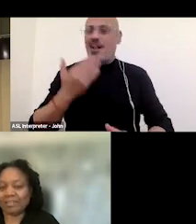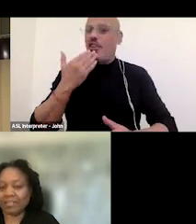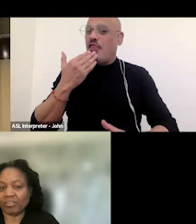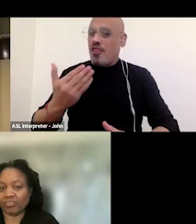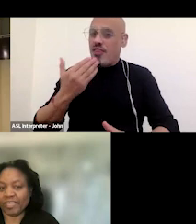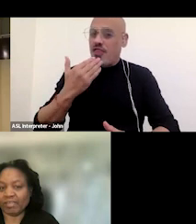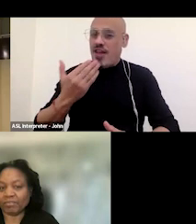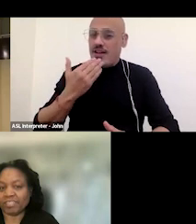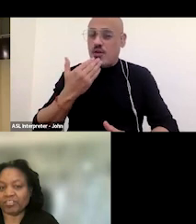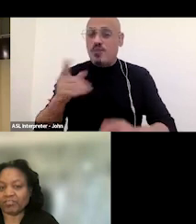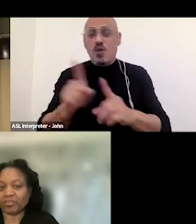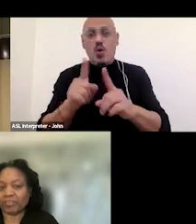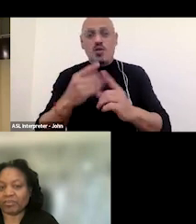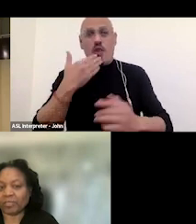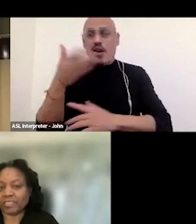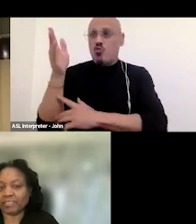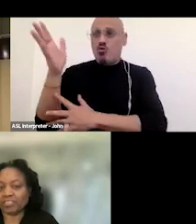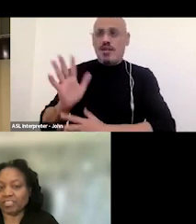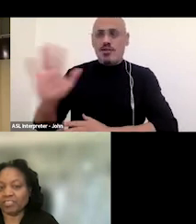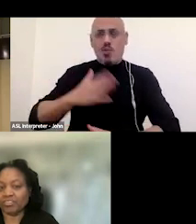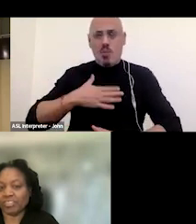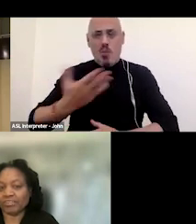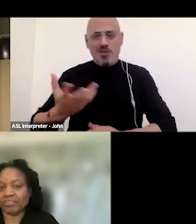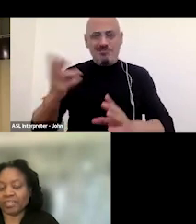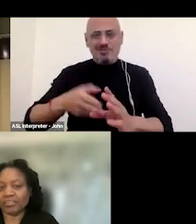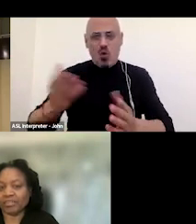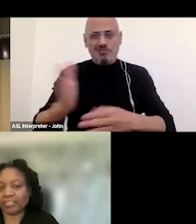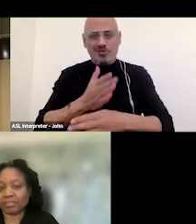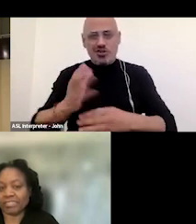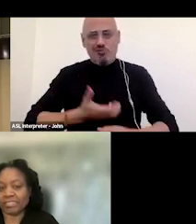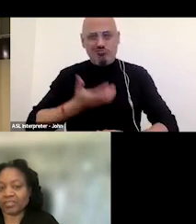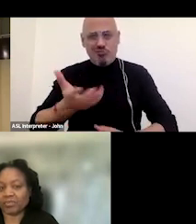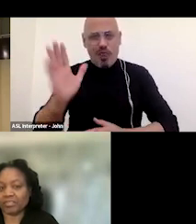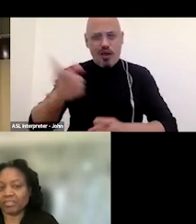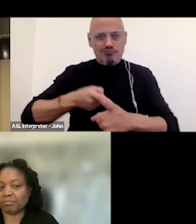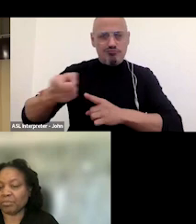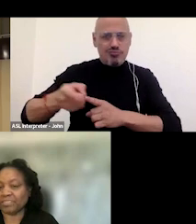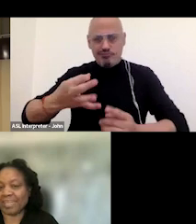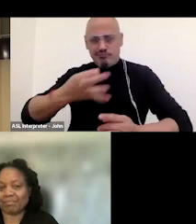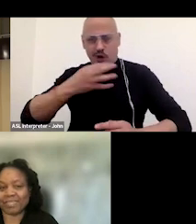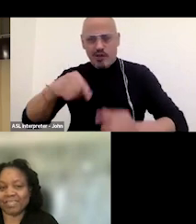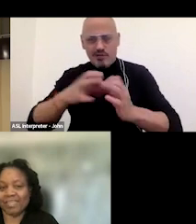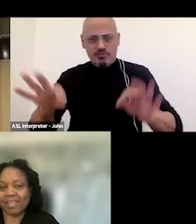and also thank our presenters for their willingness to share your expertise on this important topic.